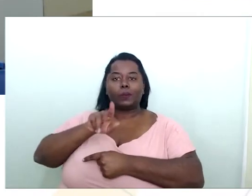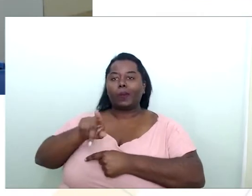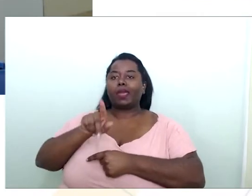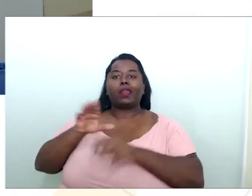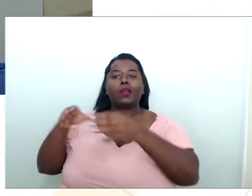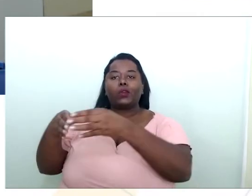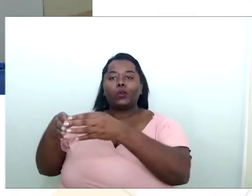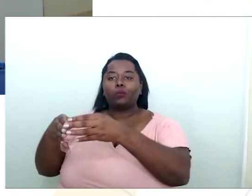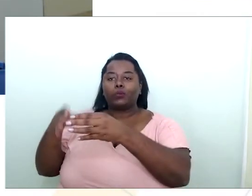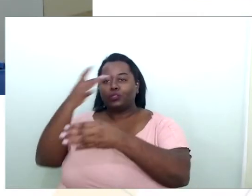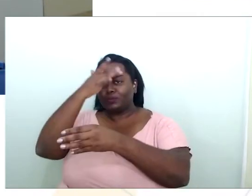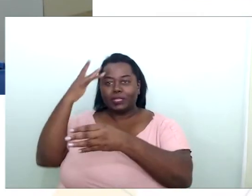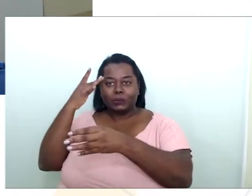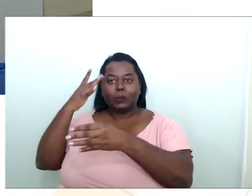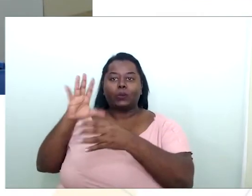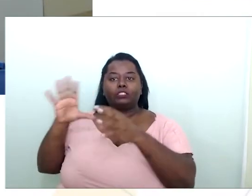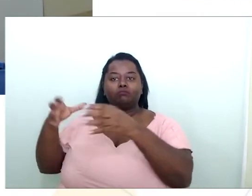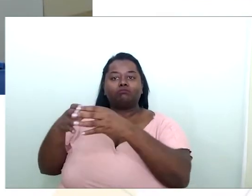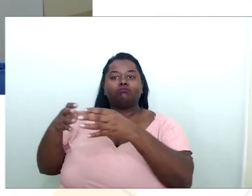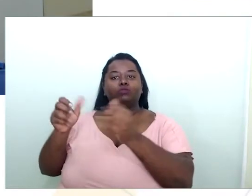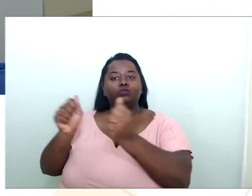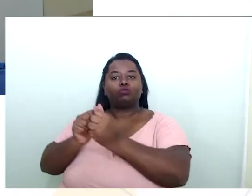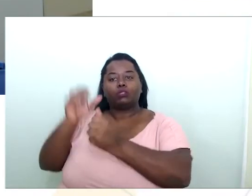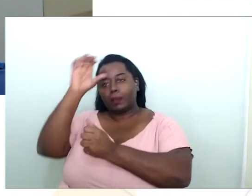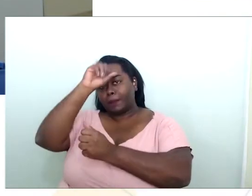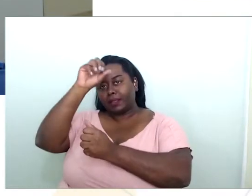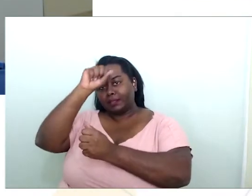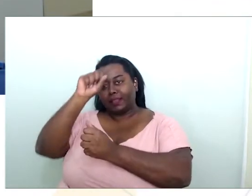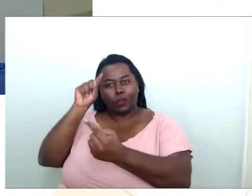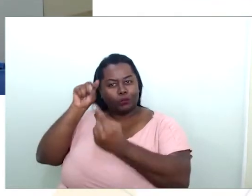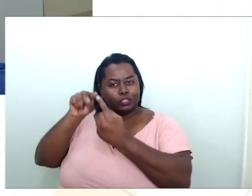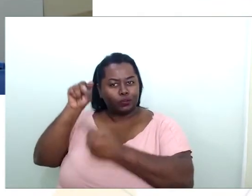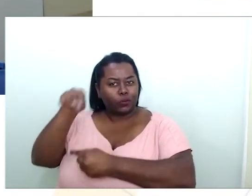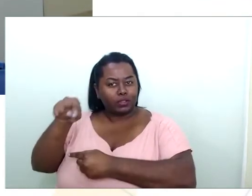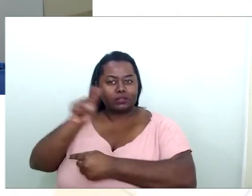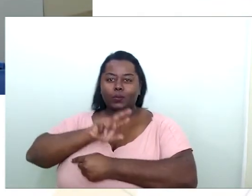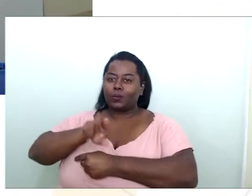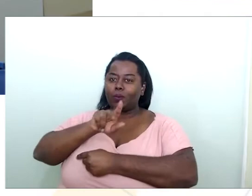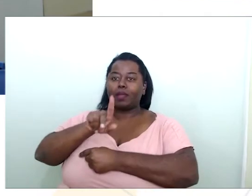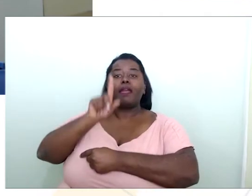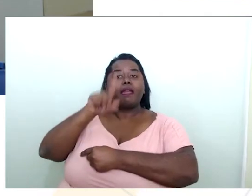people together and they will learn but was to attract more people to the